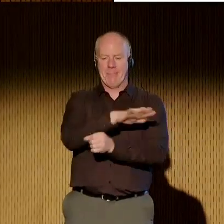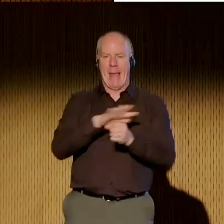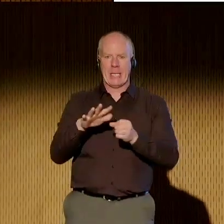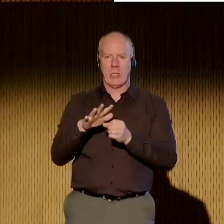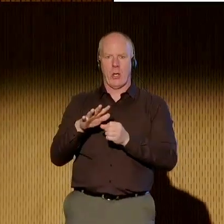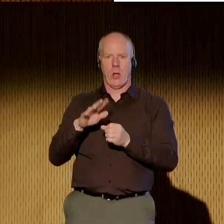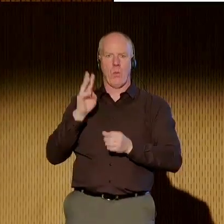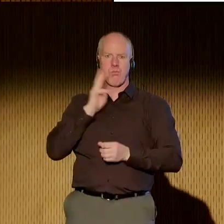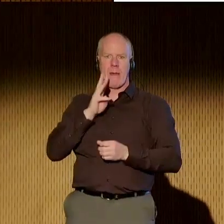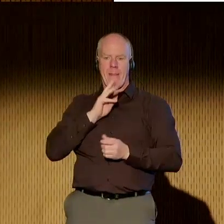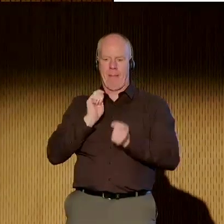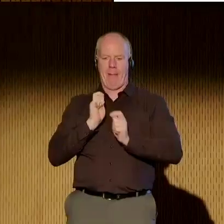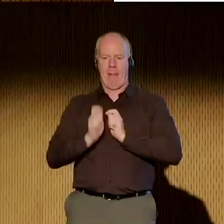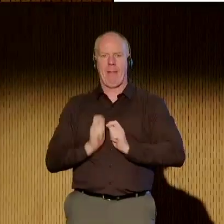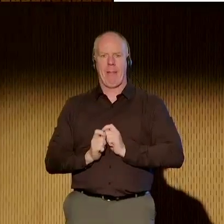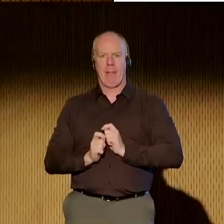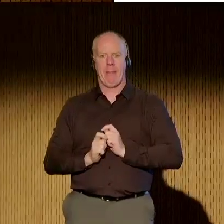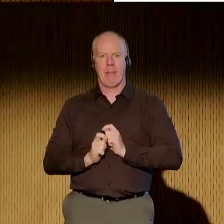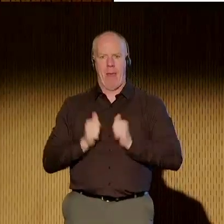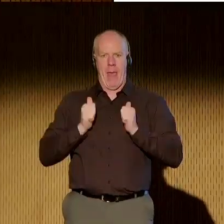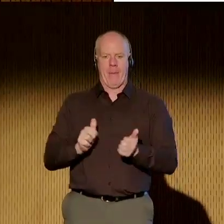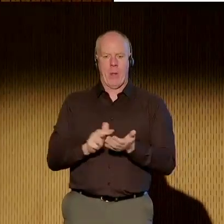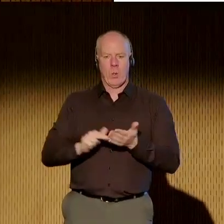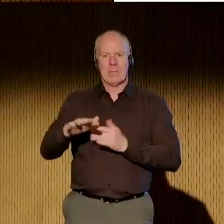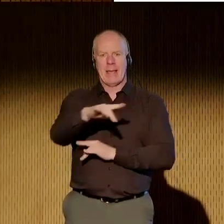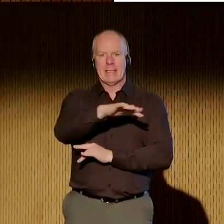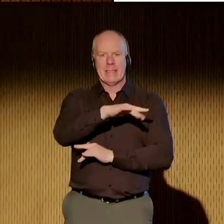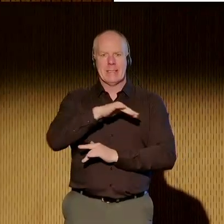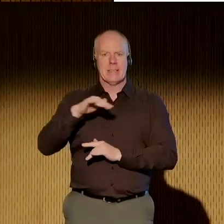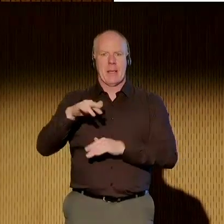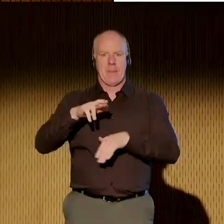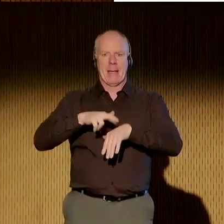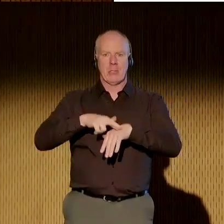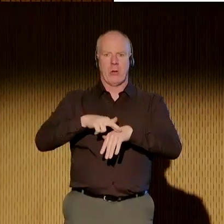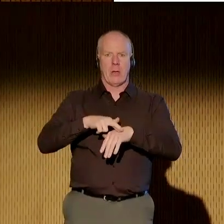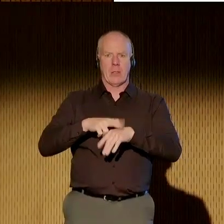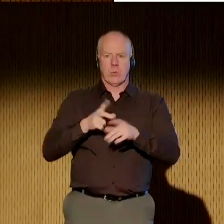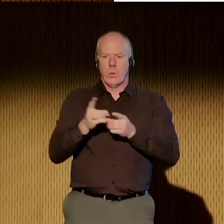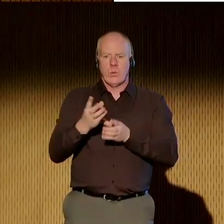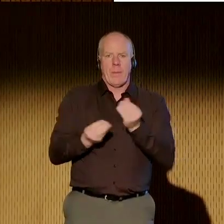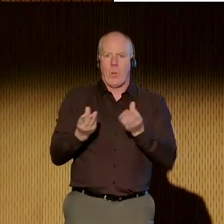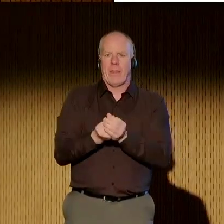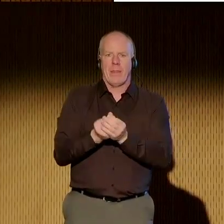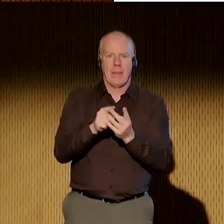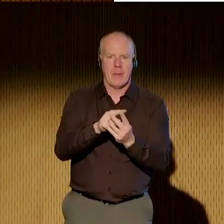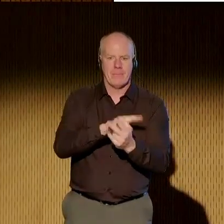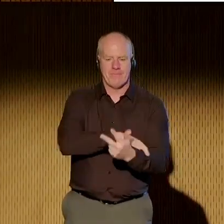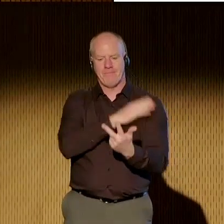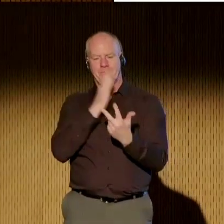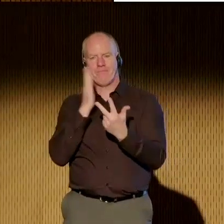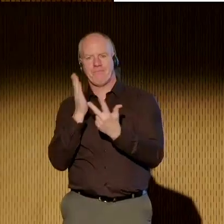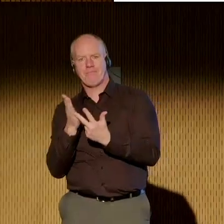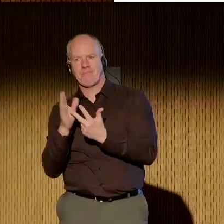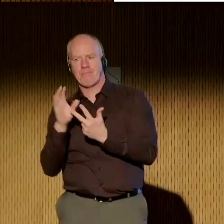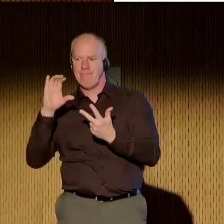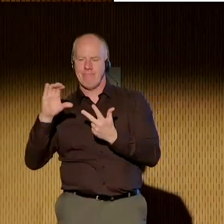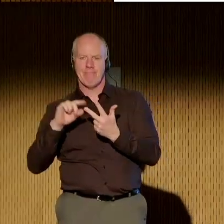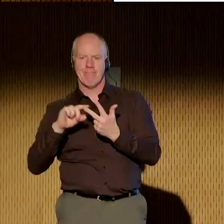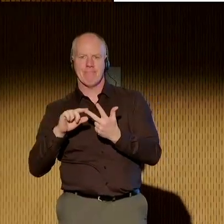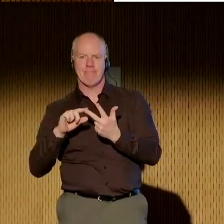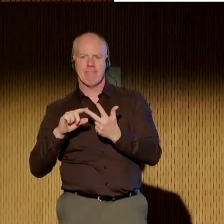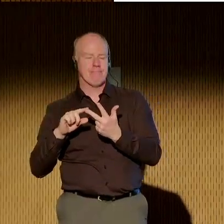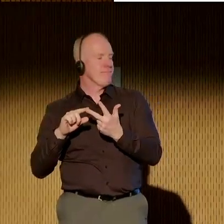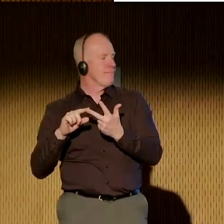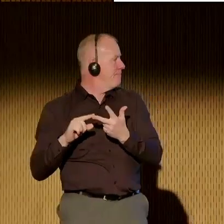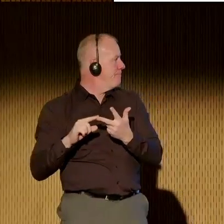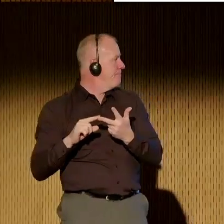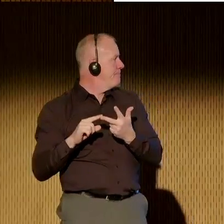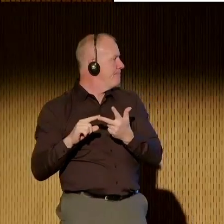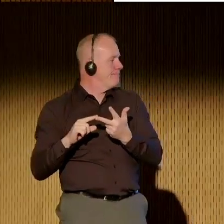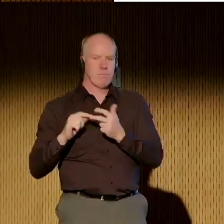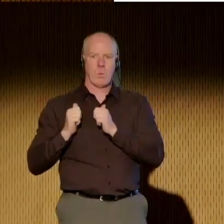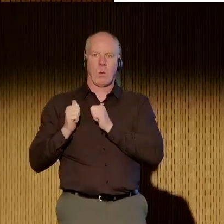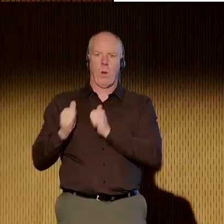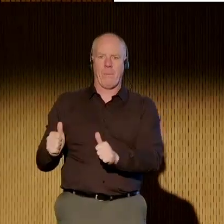willingness and the capacity to use space and act upon it. And then we have the spatial competence